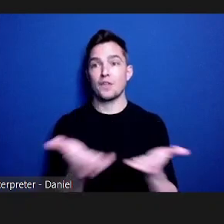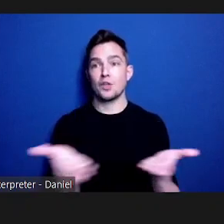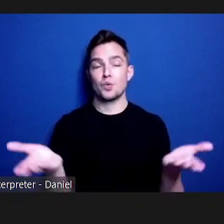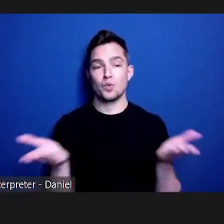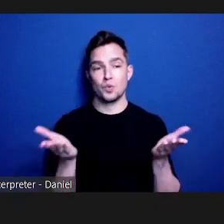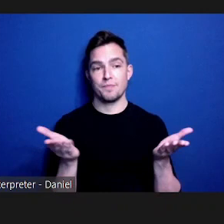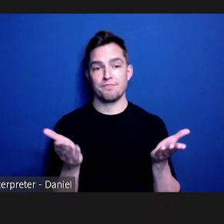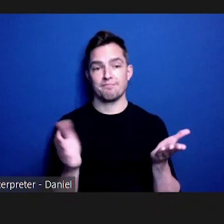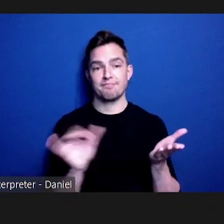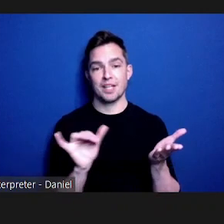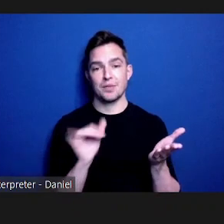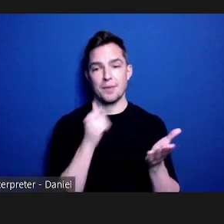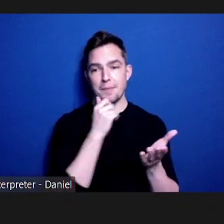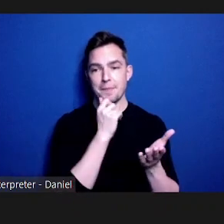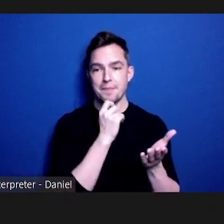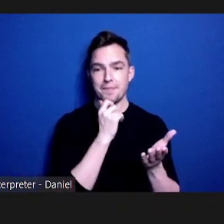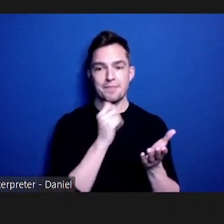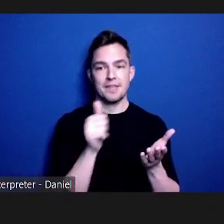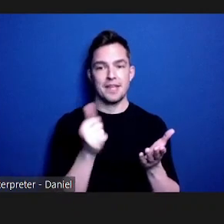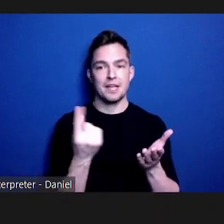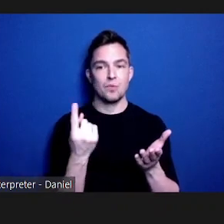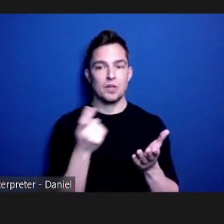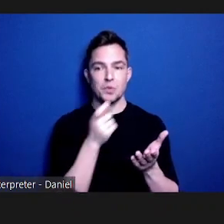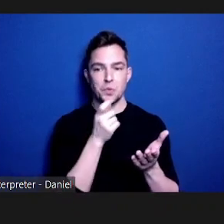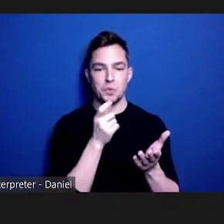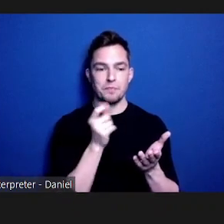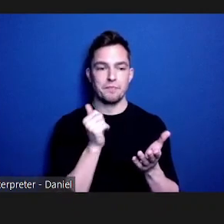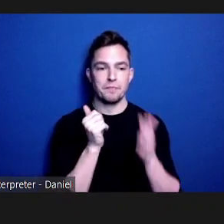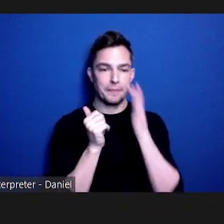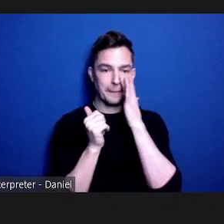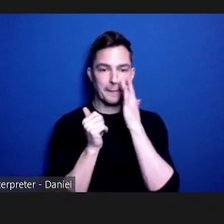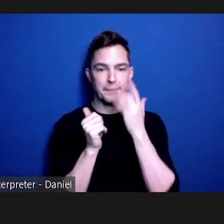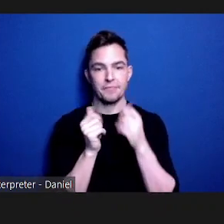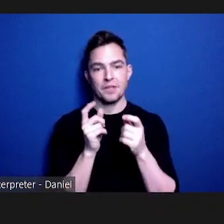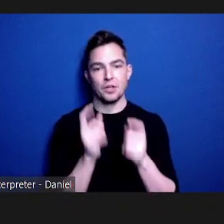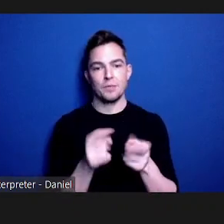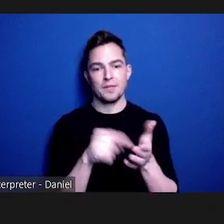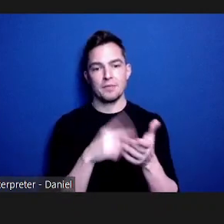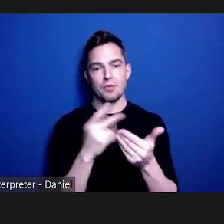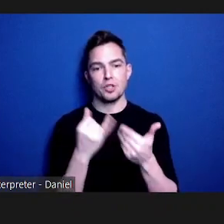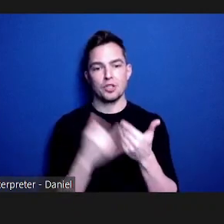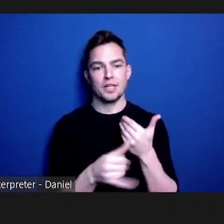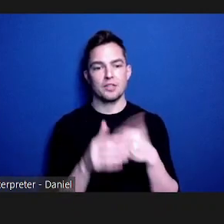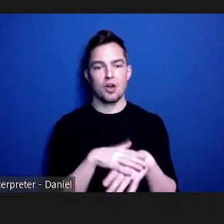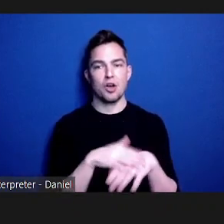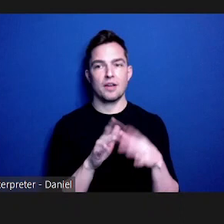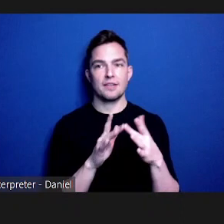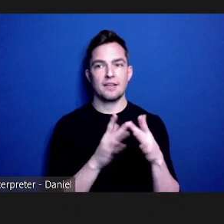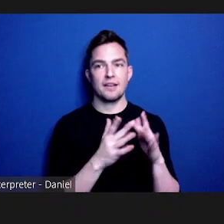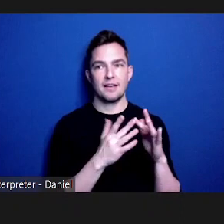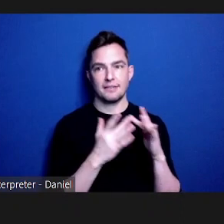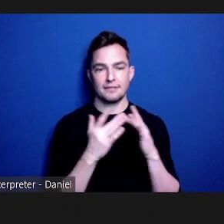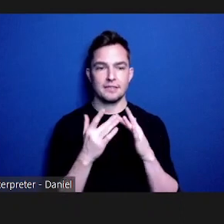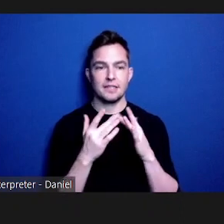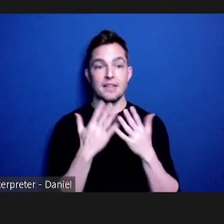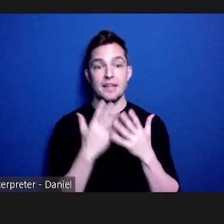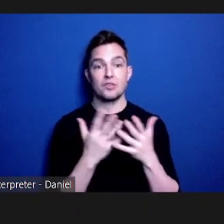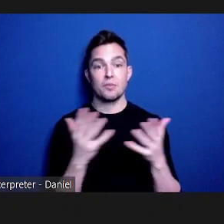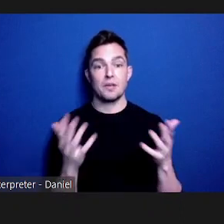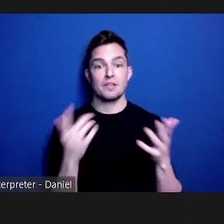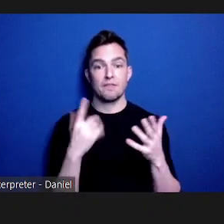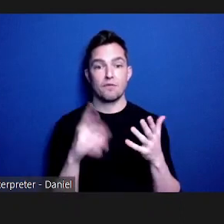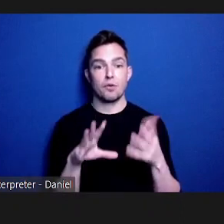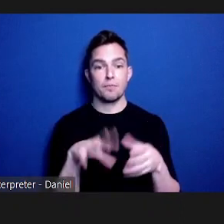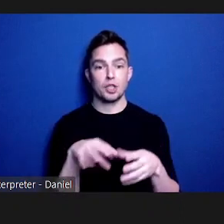as well as anyone who has contributed to this project online. Thank you so much for participating.